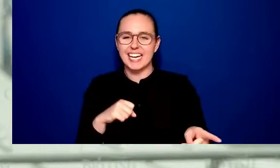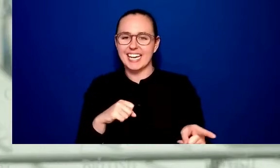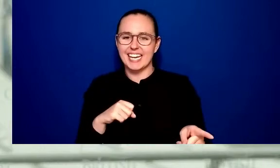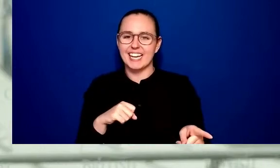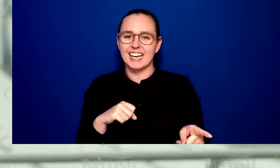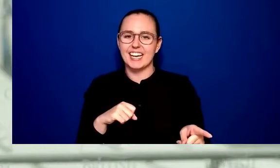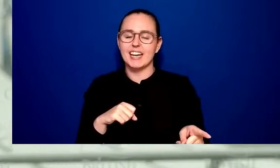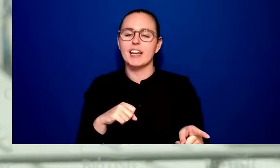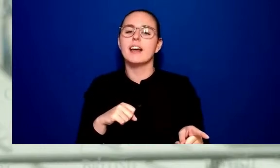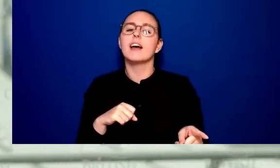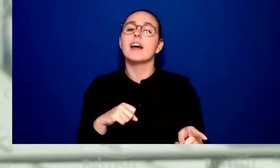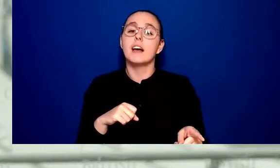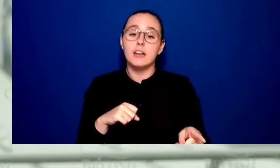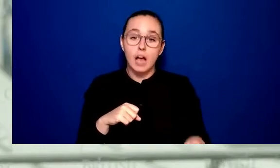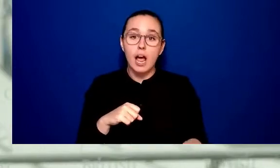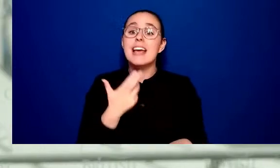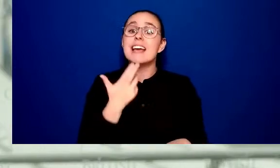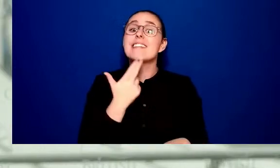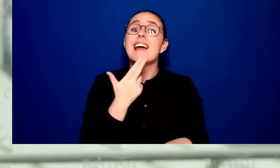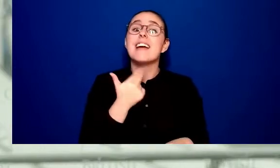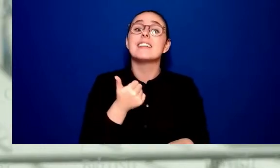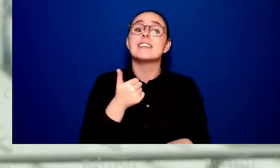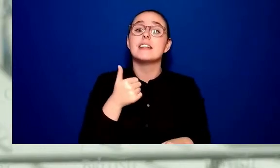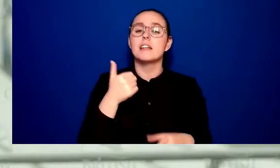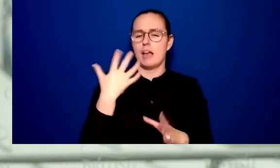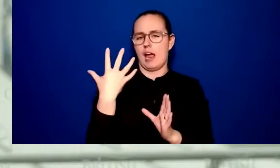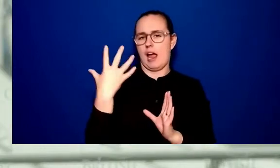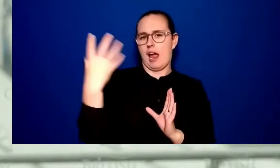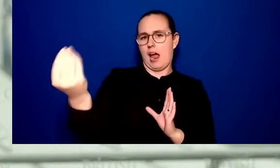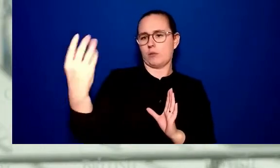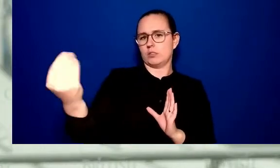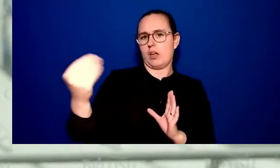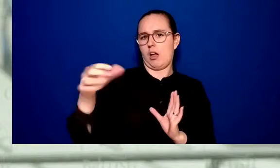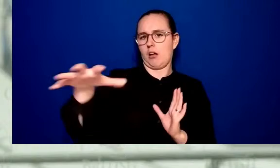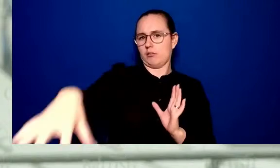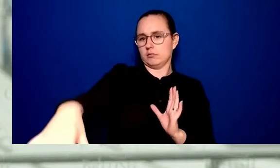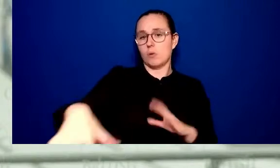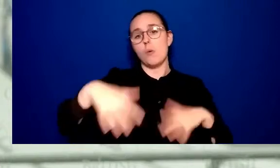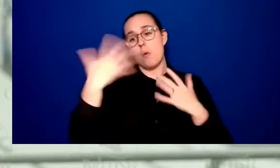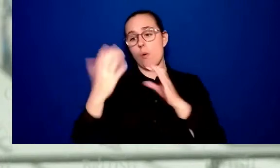some of those really fun things